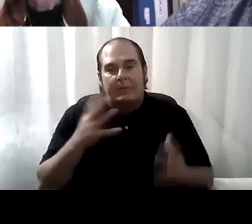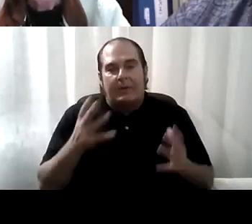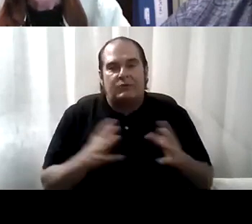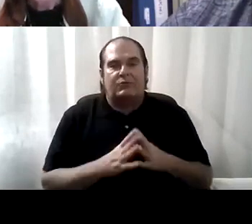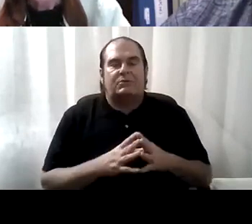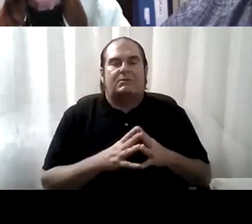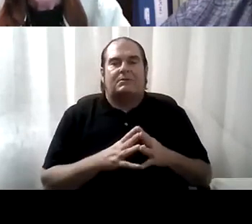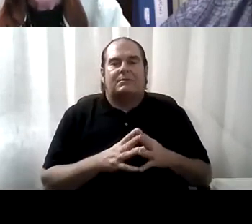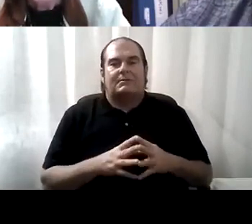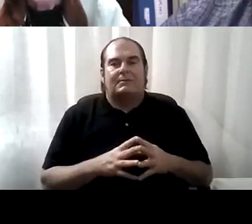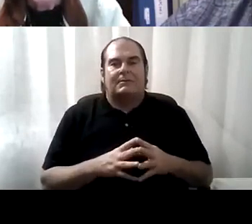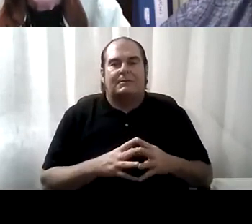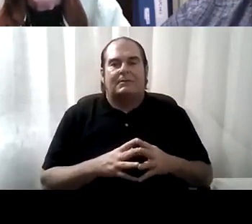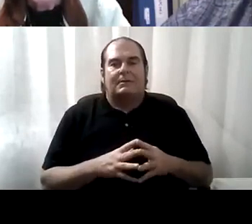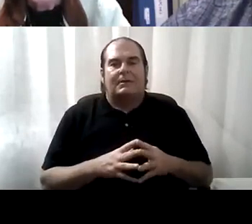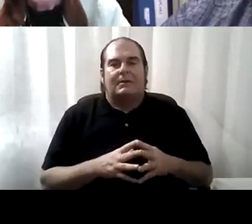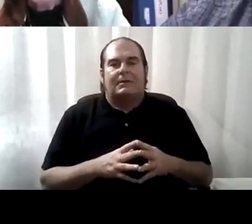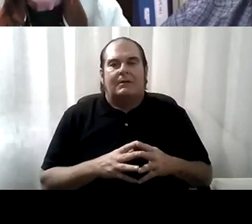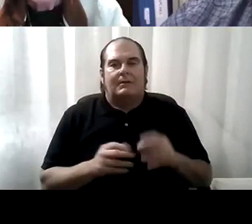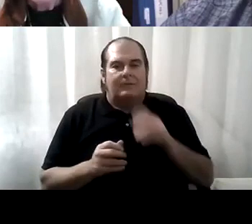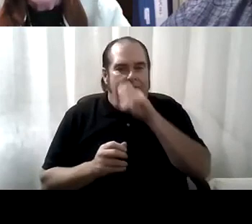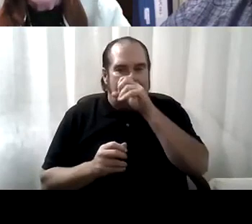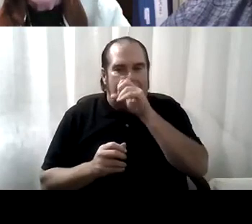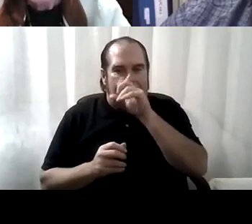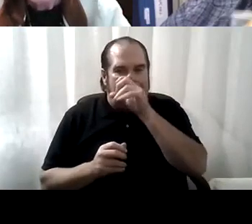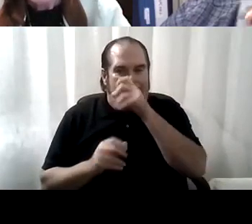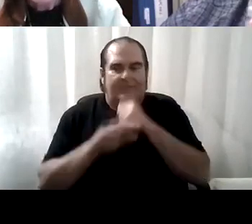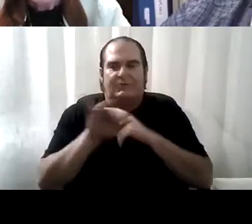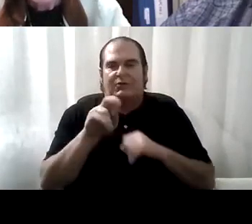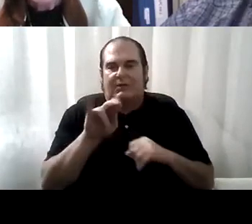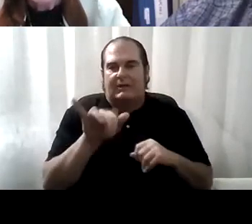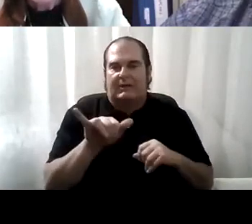Jenny, I wanted to ask you.